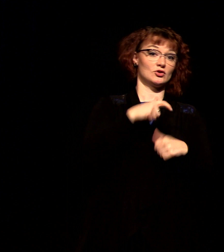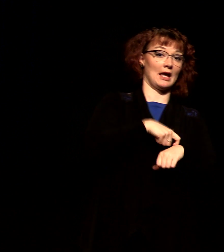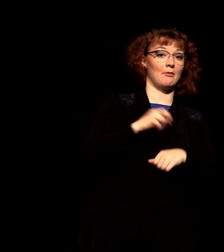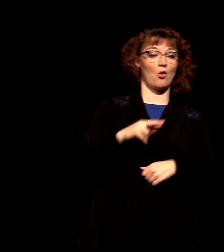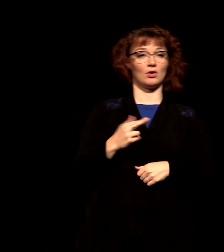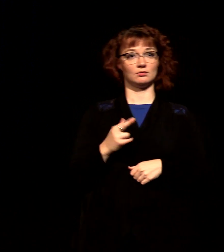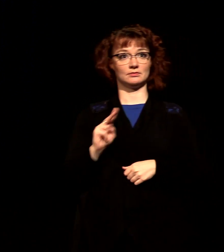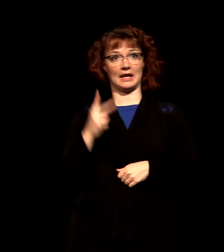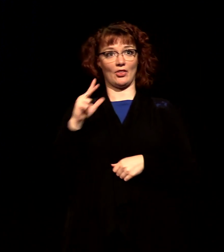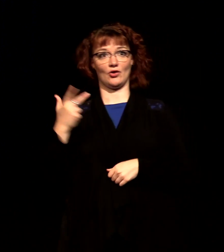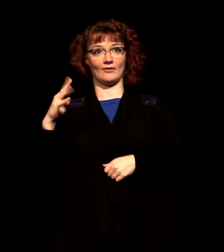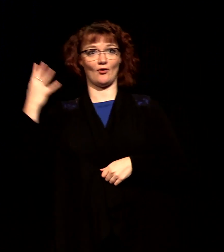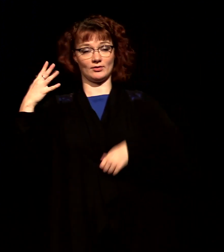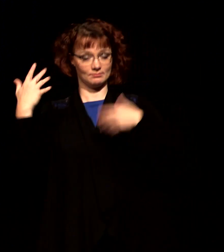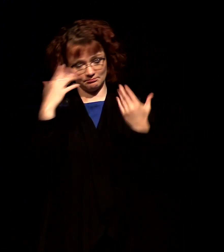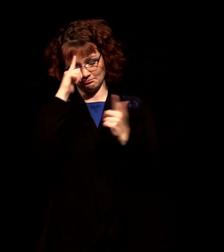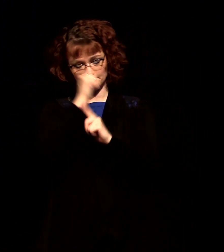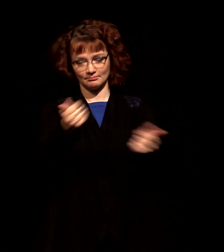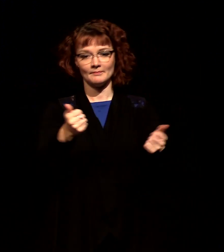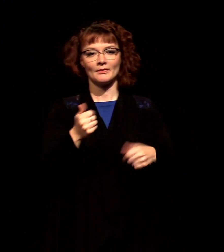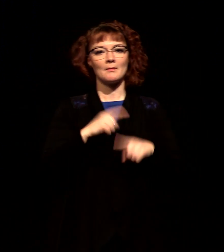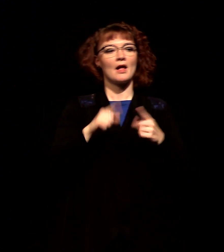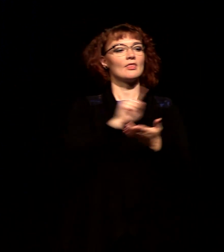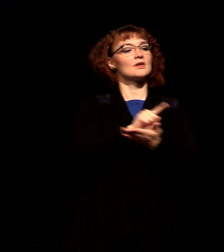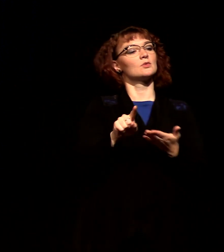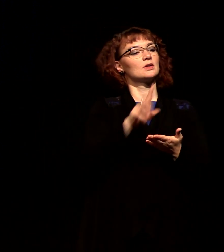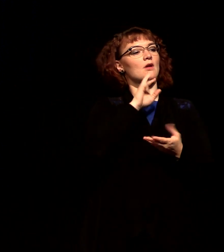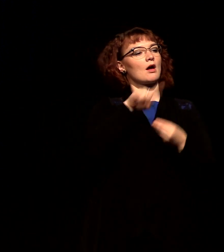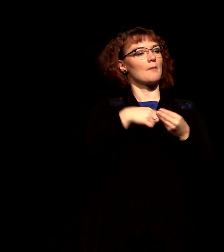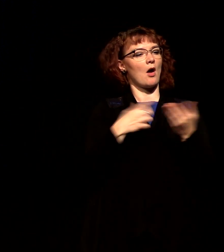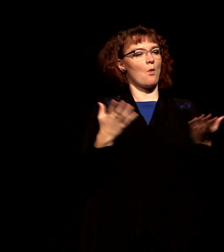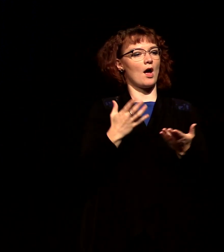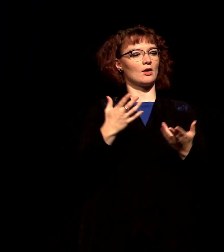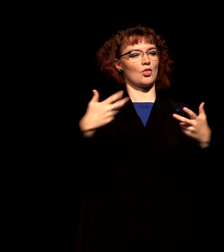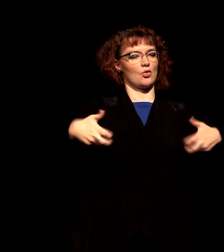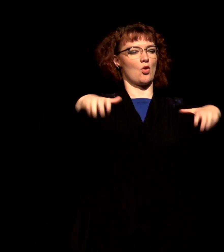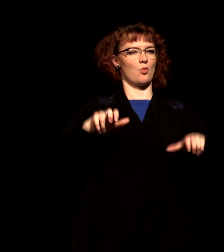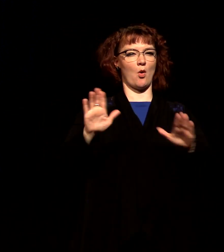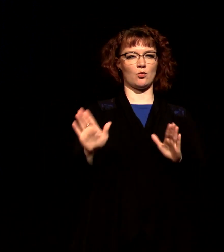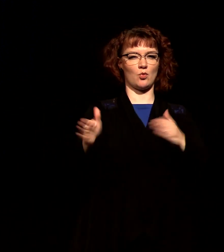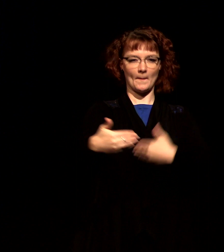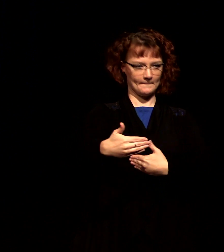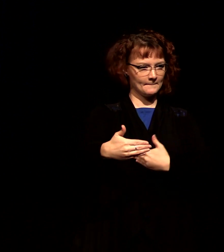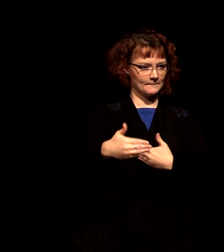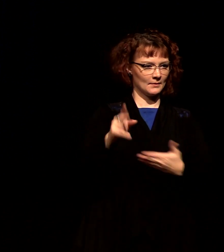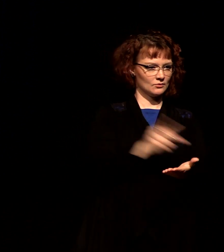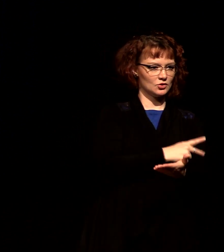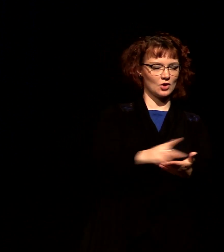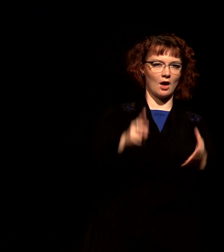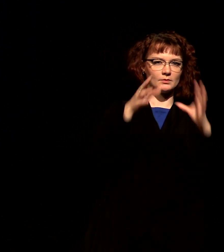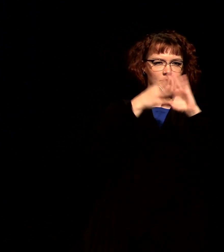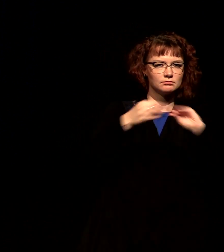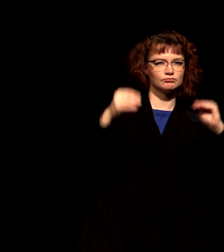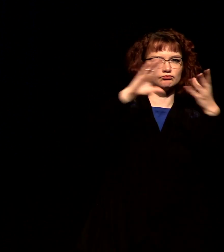listen to it again. But this week, we're moving to throne room Psalms, Psalms of enthronement as our worship was